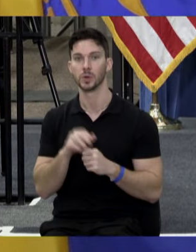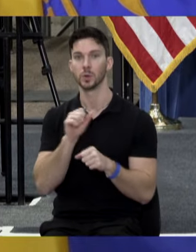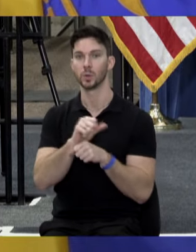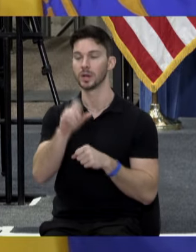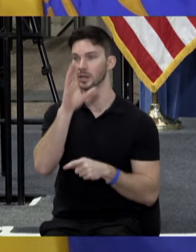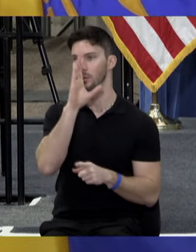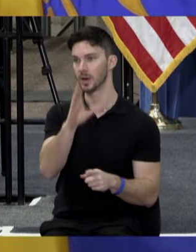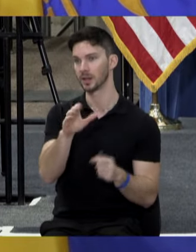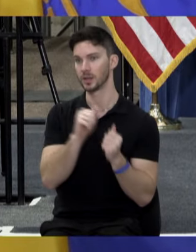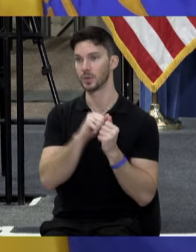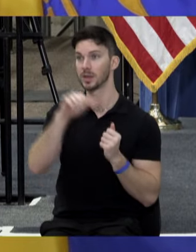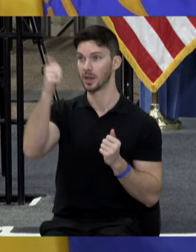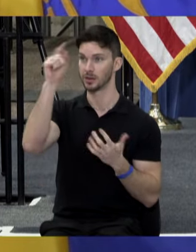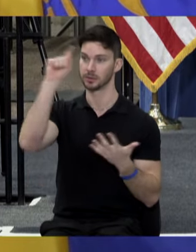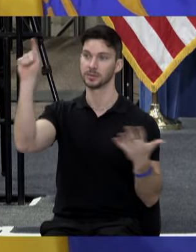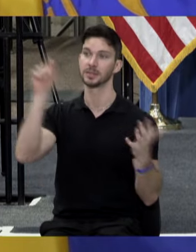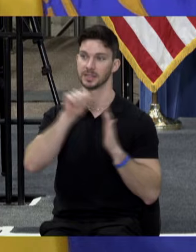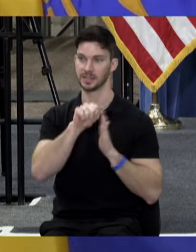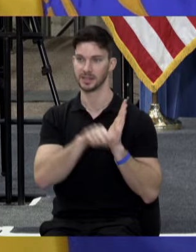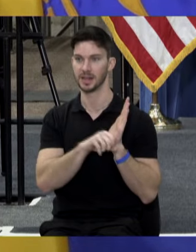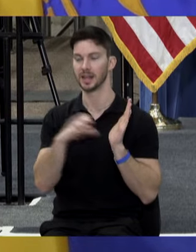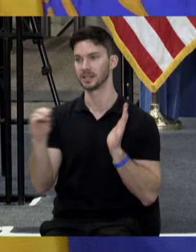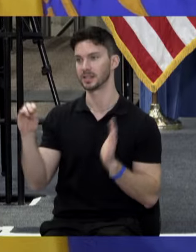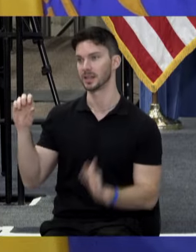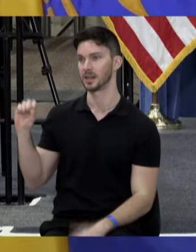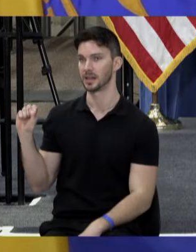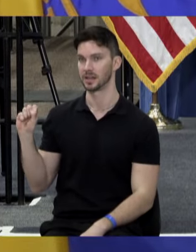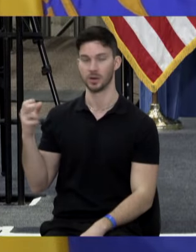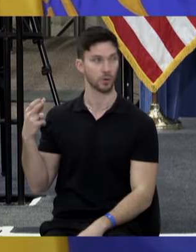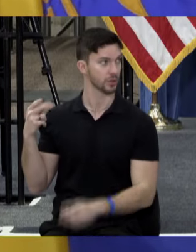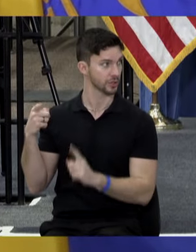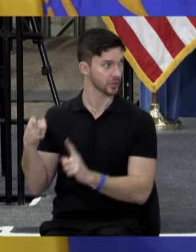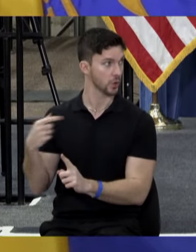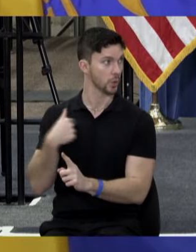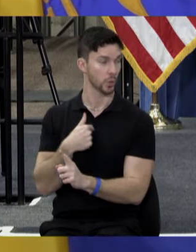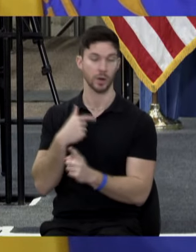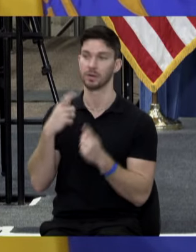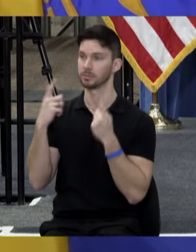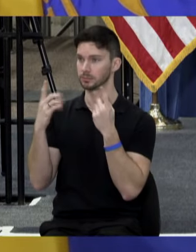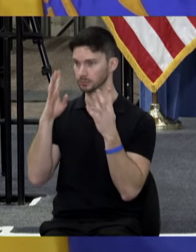we are developing innovative solutions to support millions of Americans who rely on